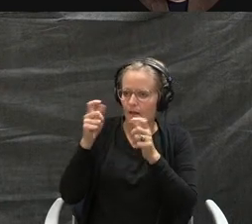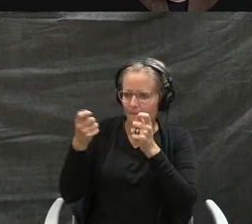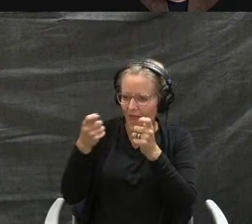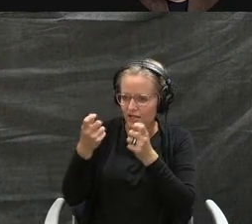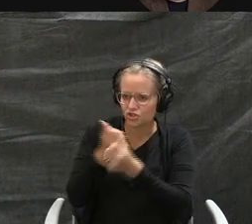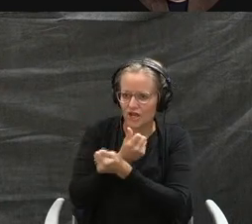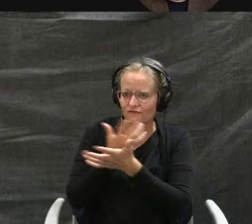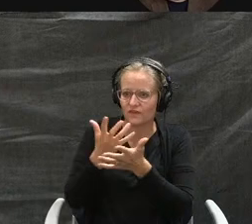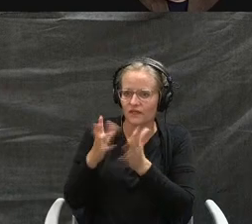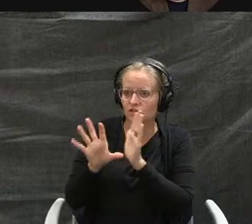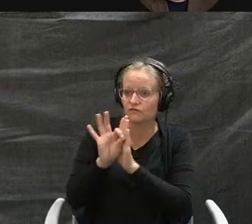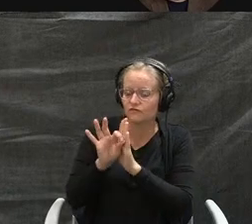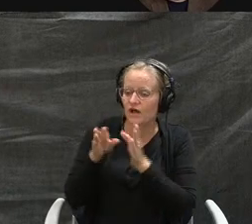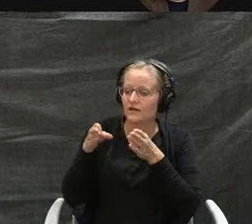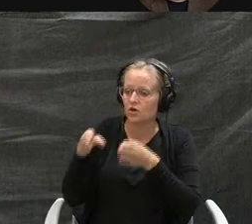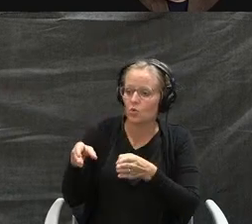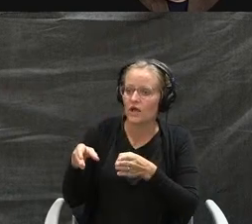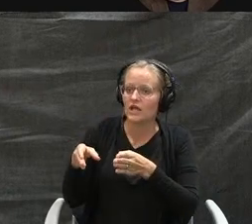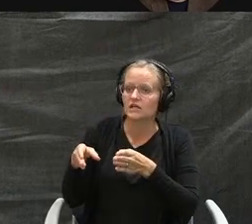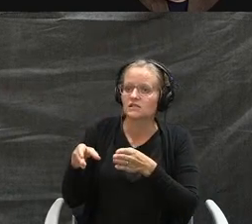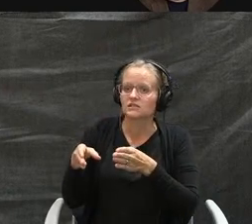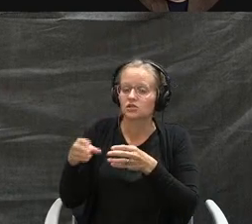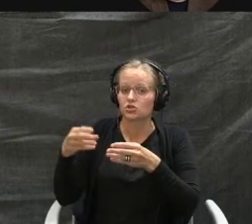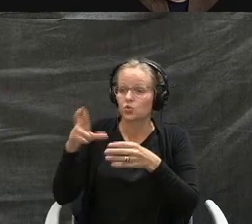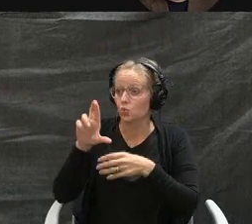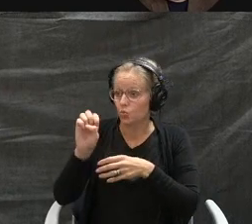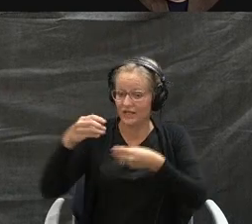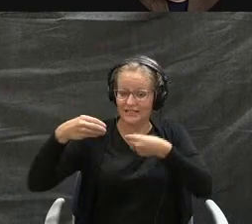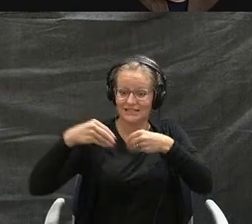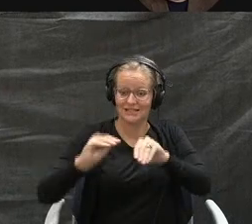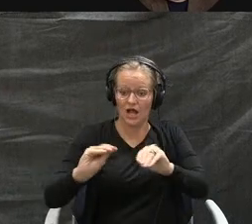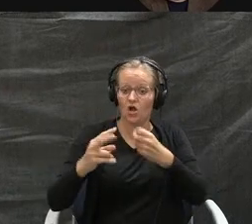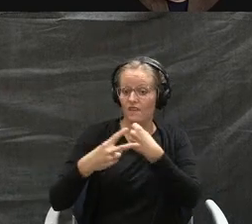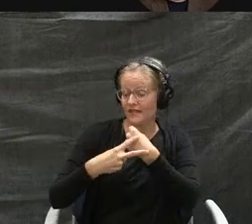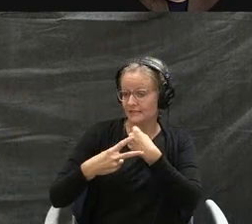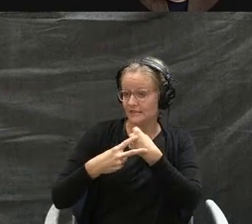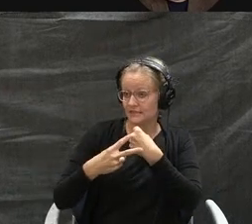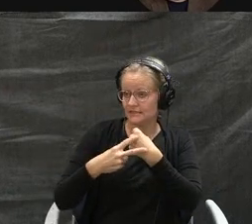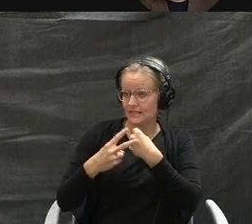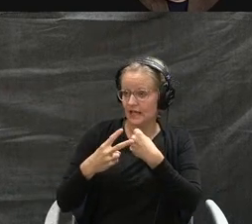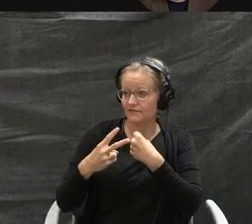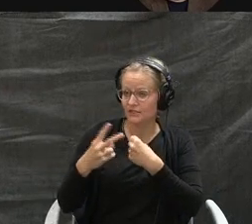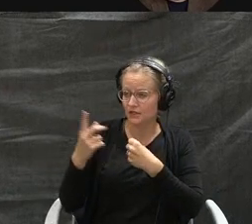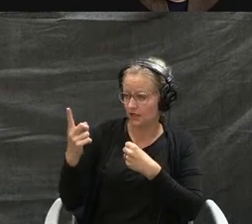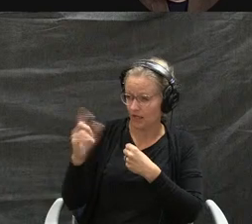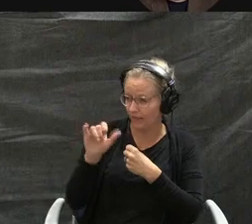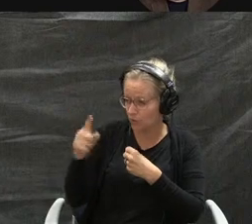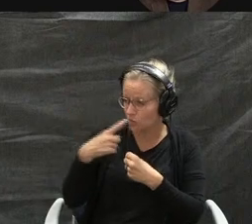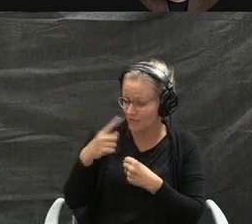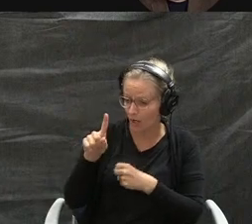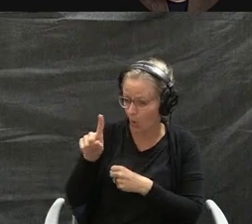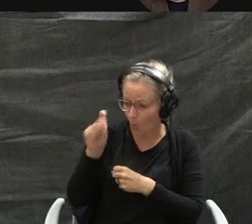closely to find ways to refund and resell those bonds in a way that saves in this case, as you said, $100,000 of taxpayer